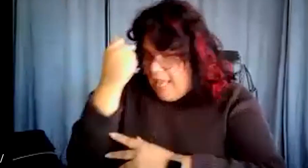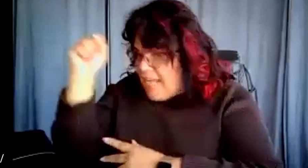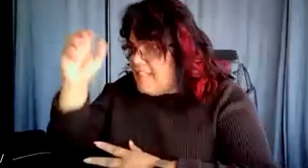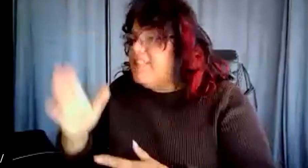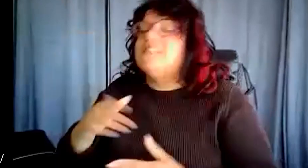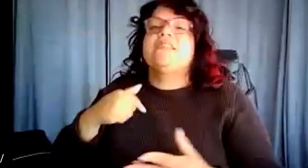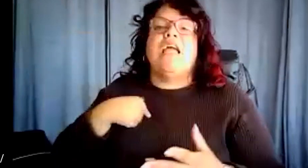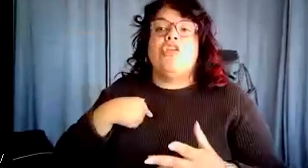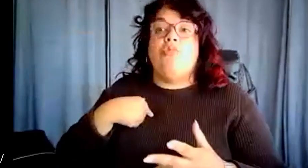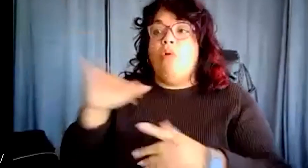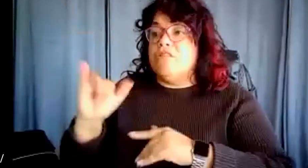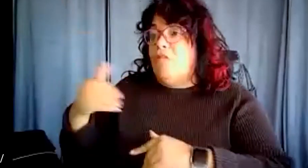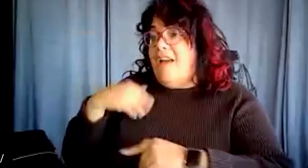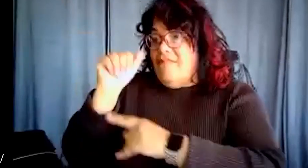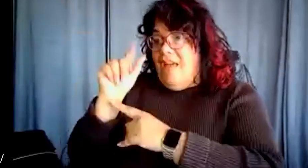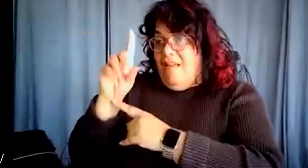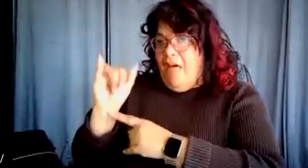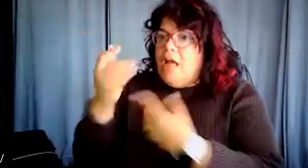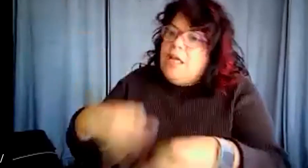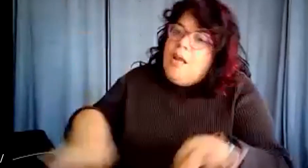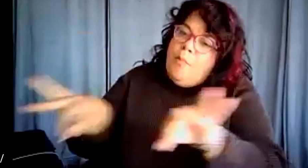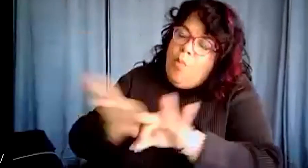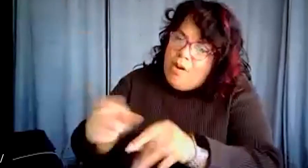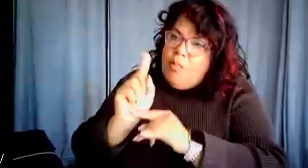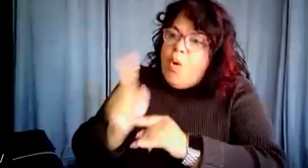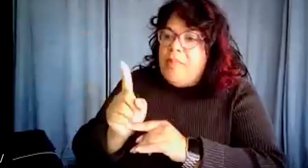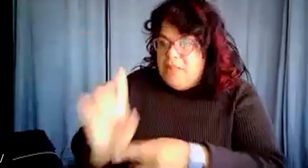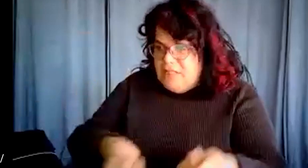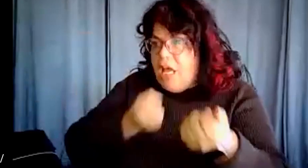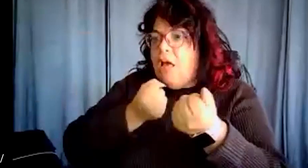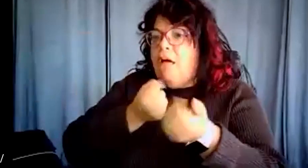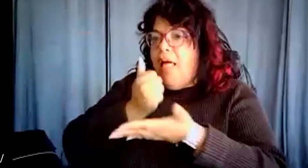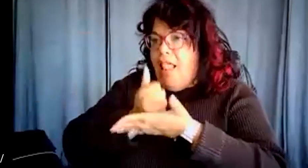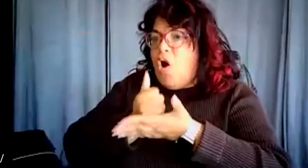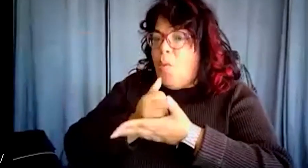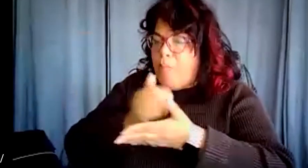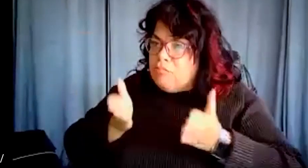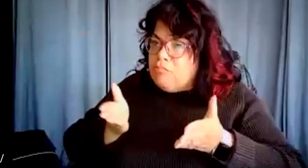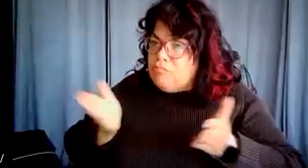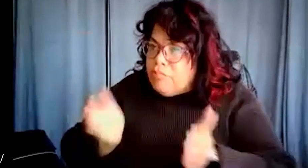allies that stood up at key moments to help push that legislation through civil rights